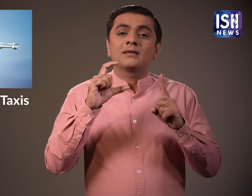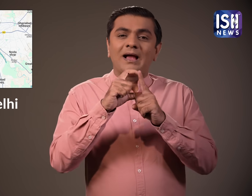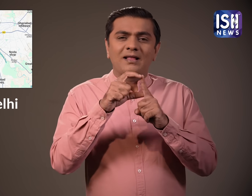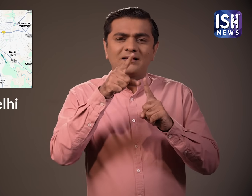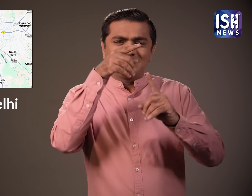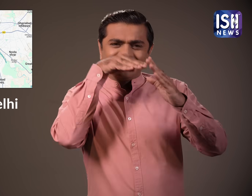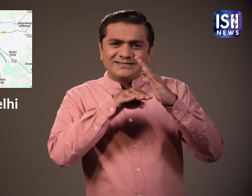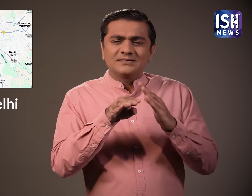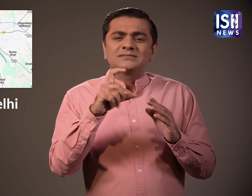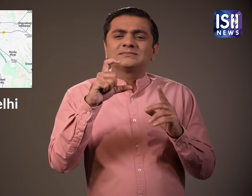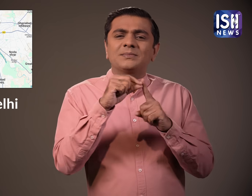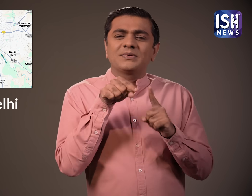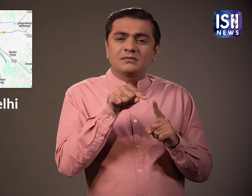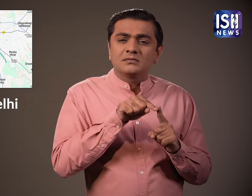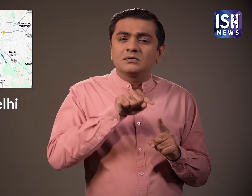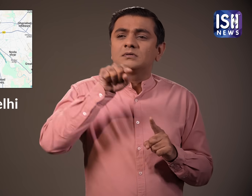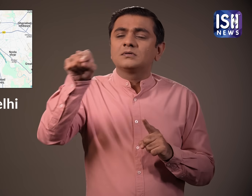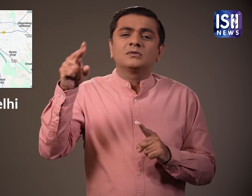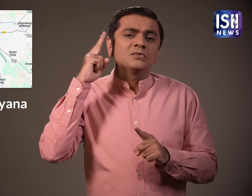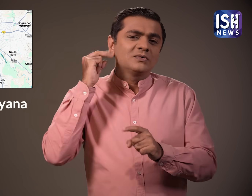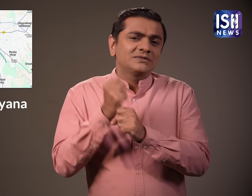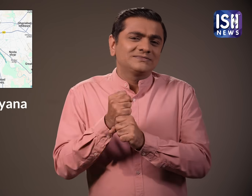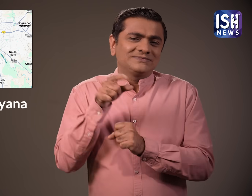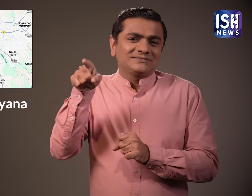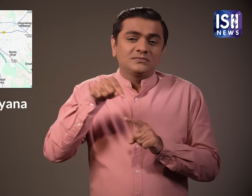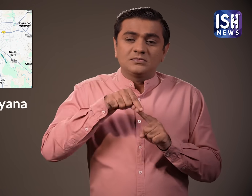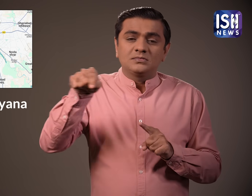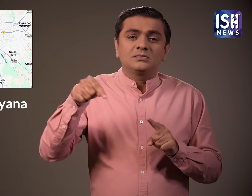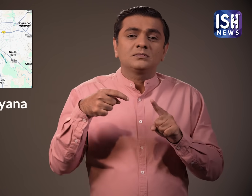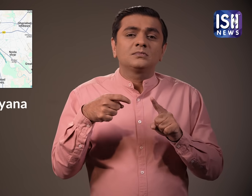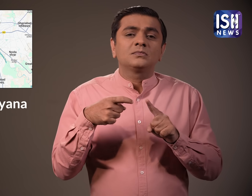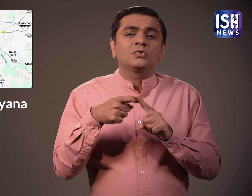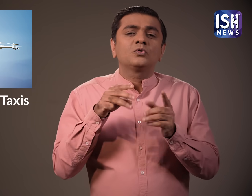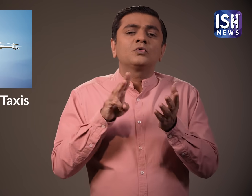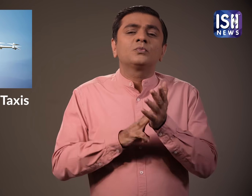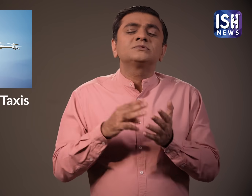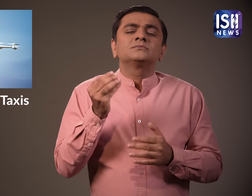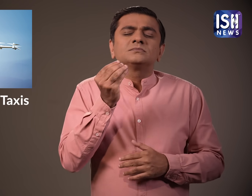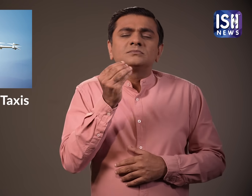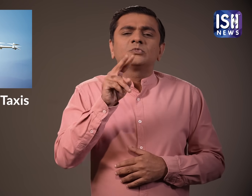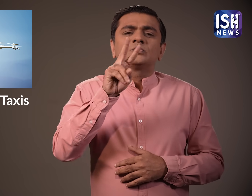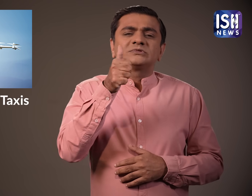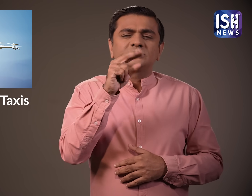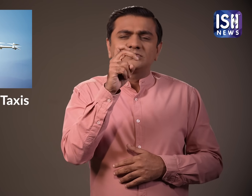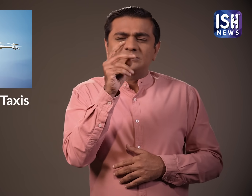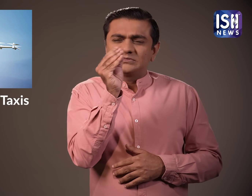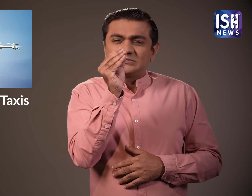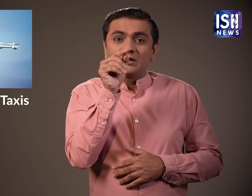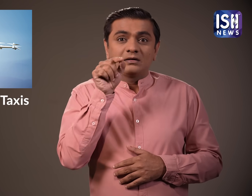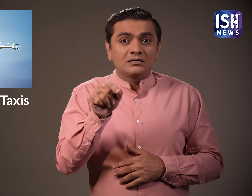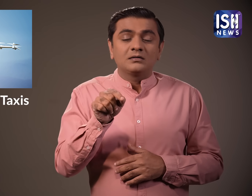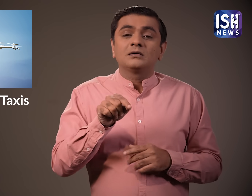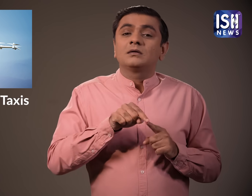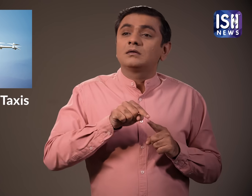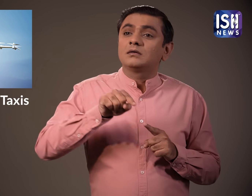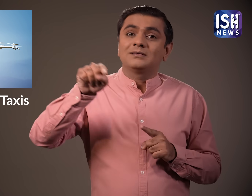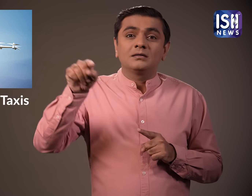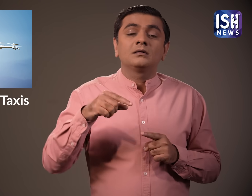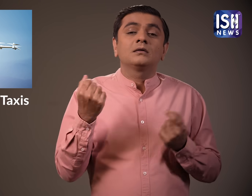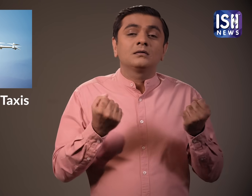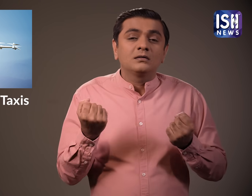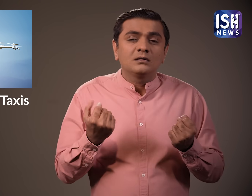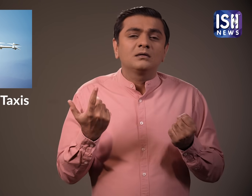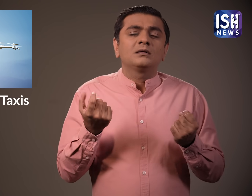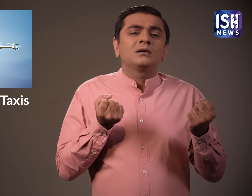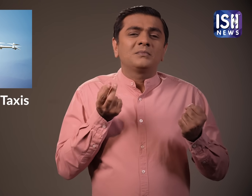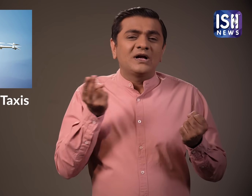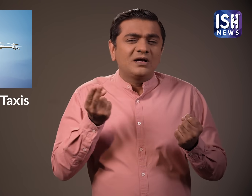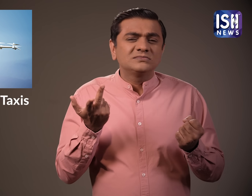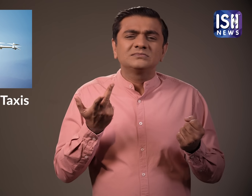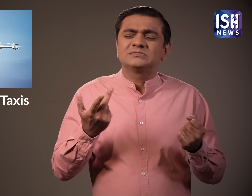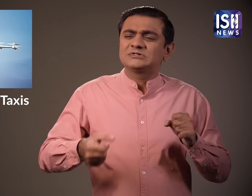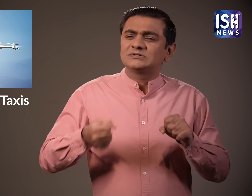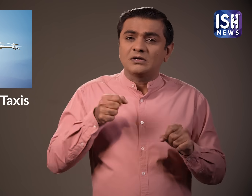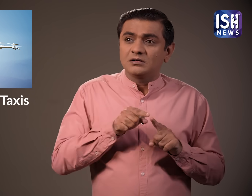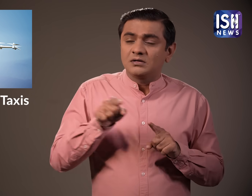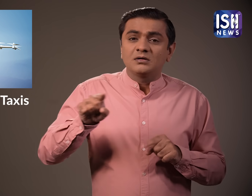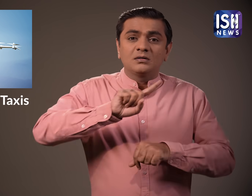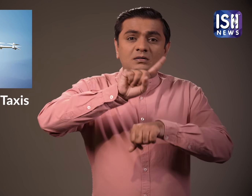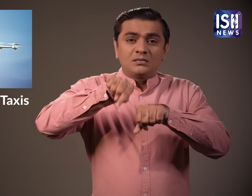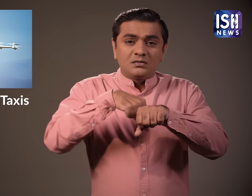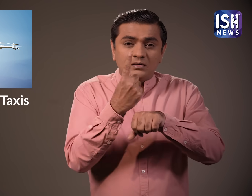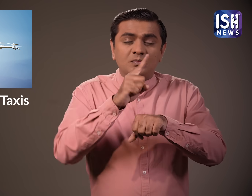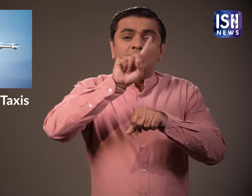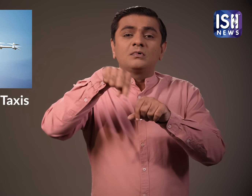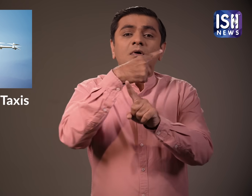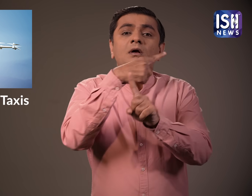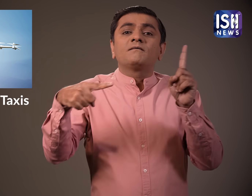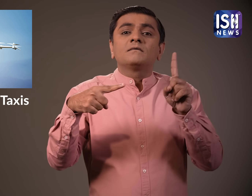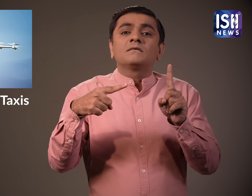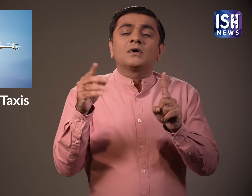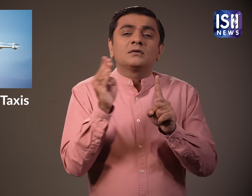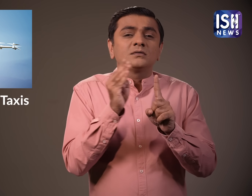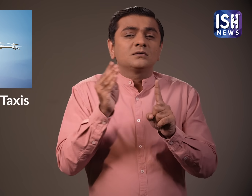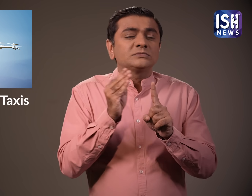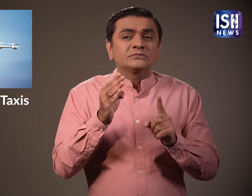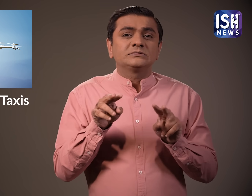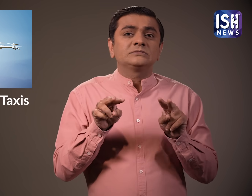In Delhi, Connaught Place to Gurugram is around 27 km. Travelling takes around an hour to an hour and a half.